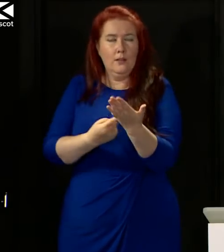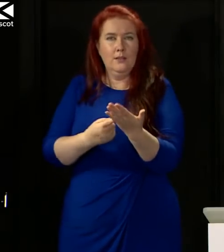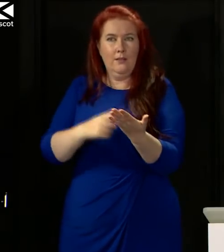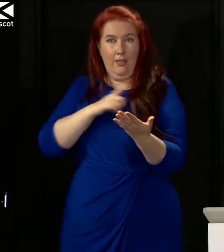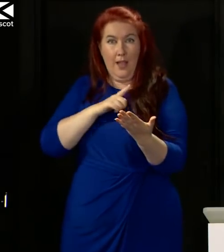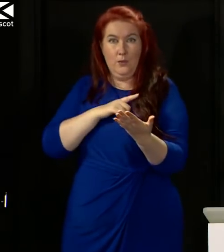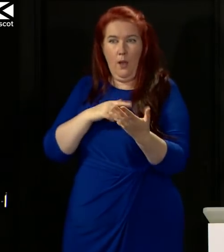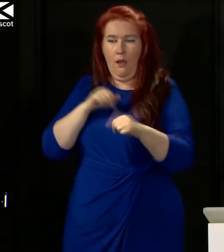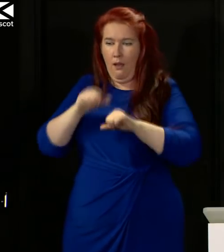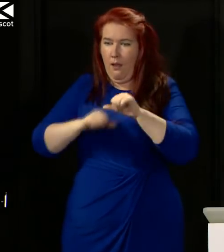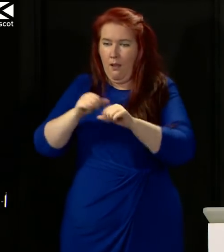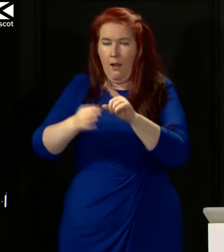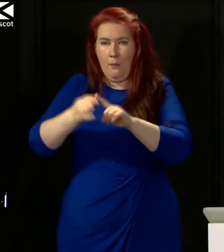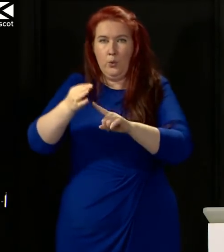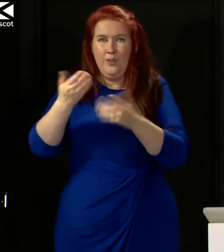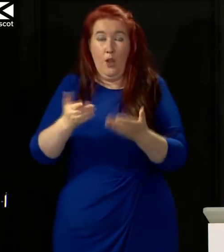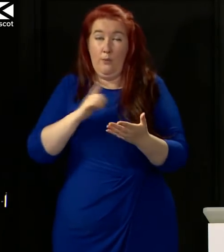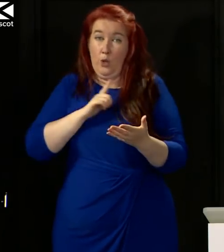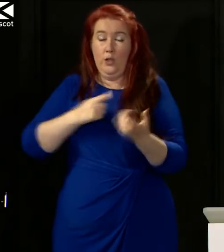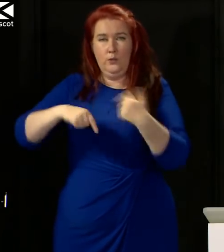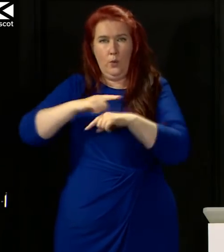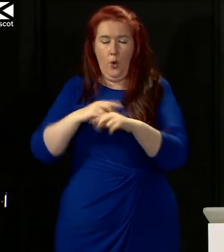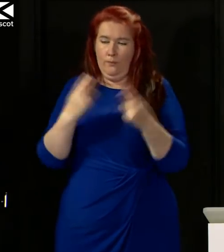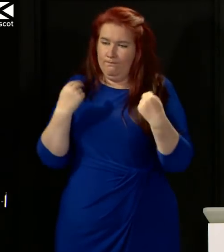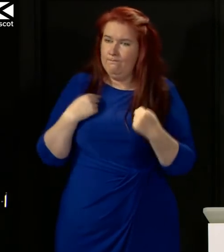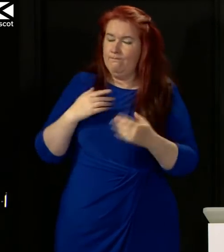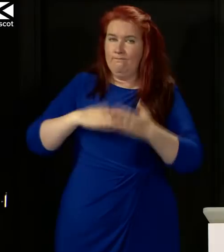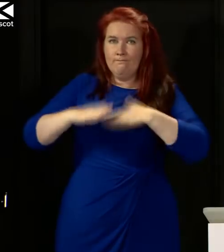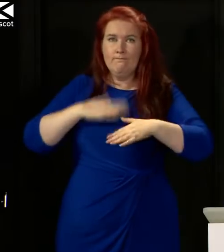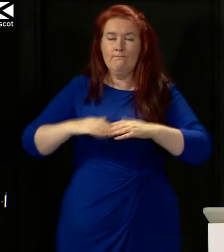have been collectively abiding by. And as we start to ease them and lift them, as we